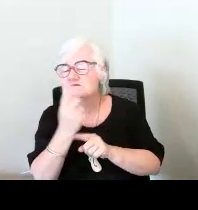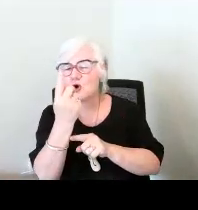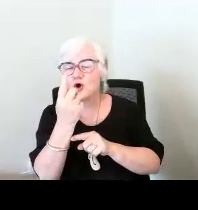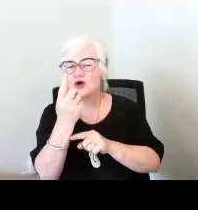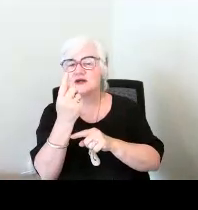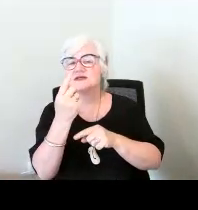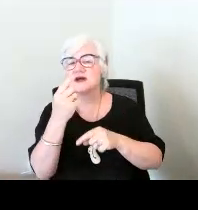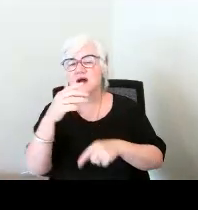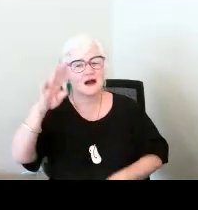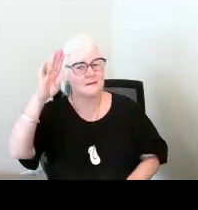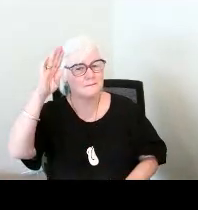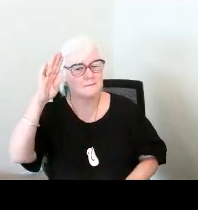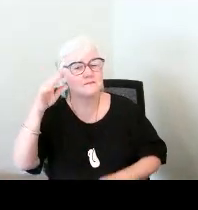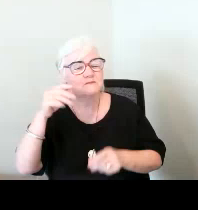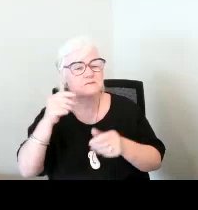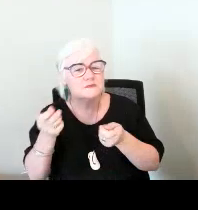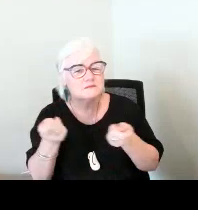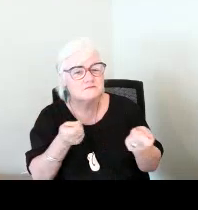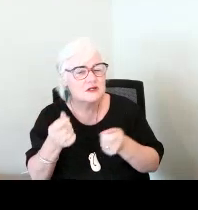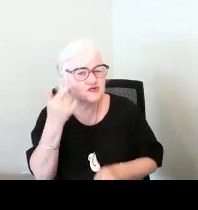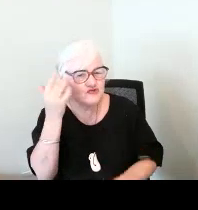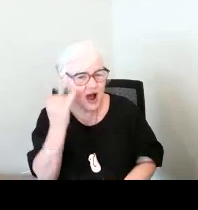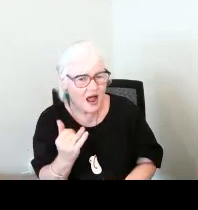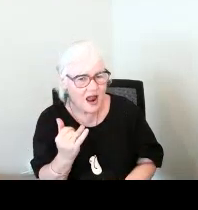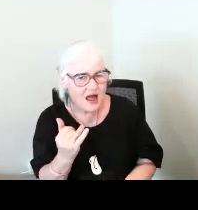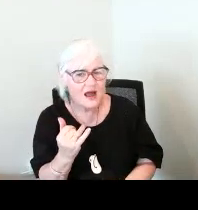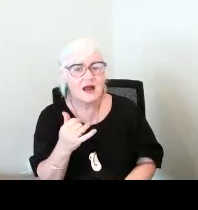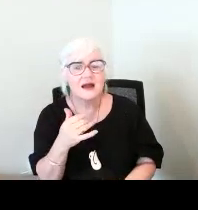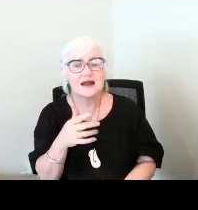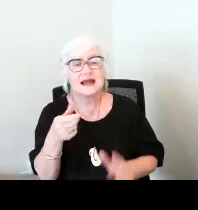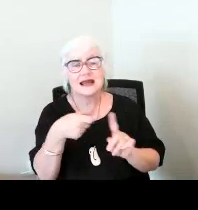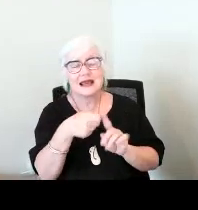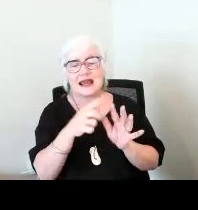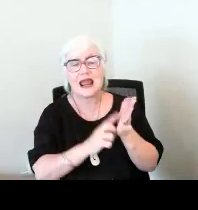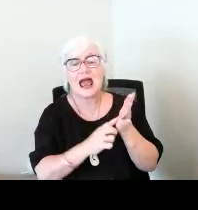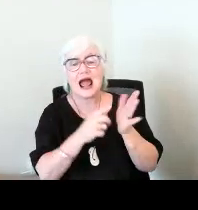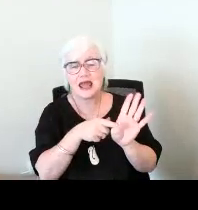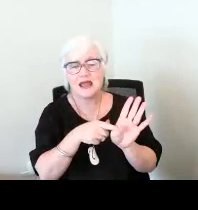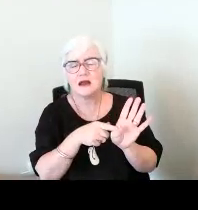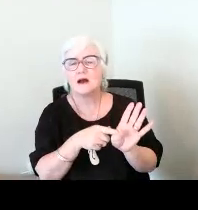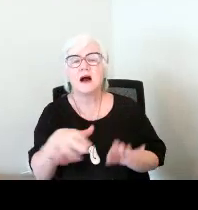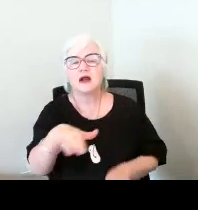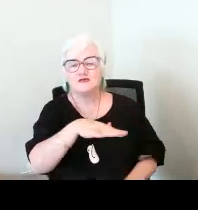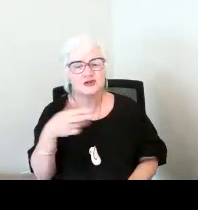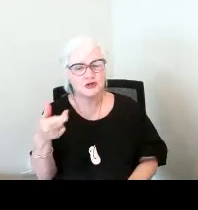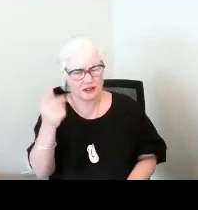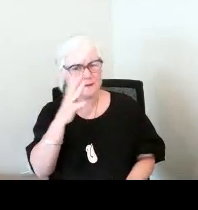First People for Us. Kelly, my regional manager, believing in me and my skills when other people